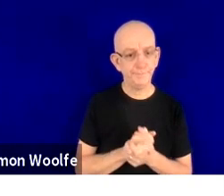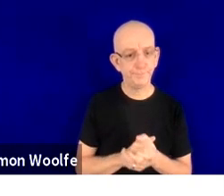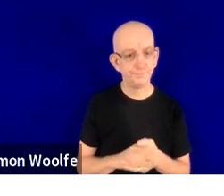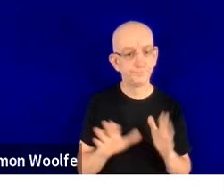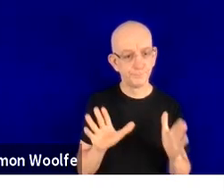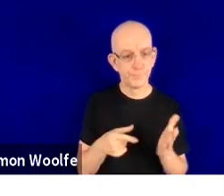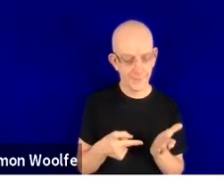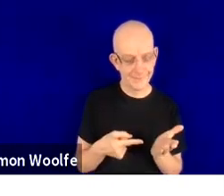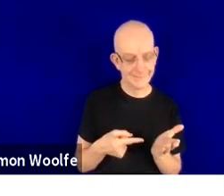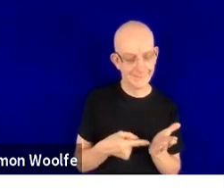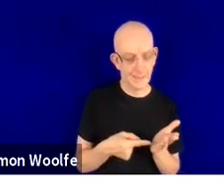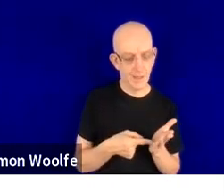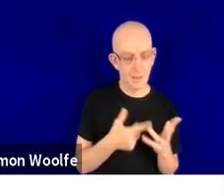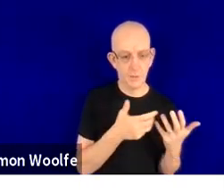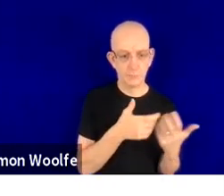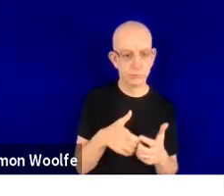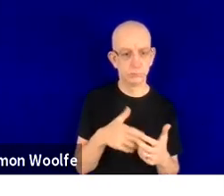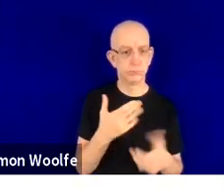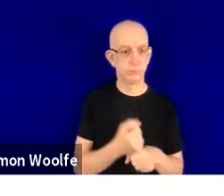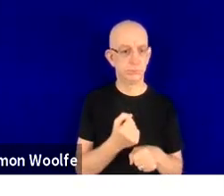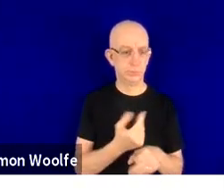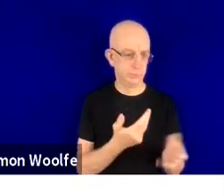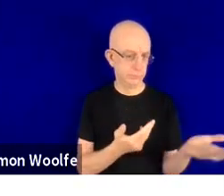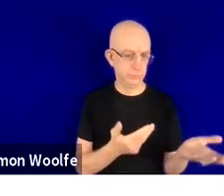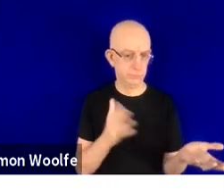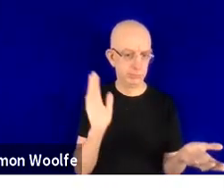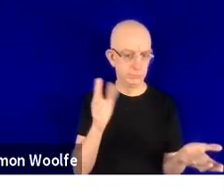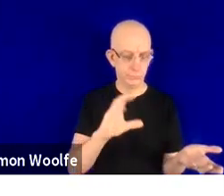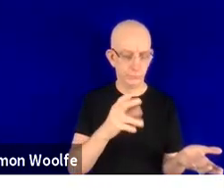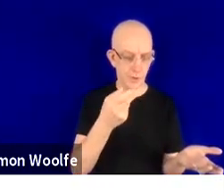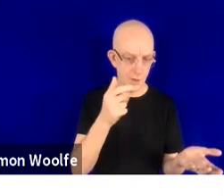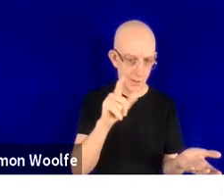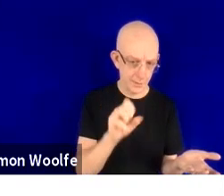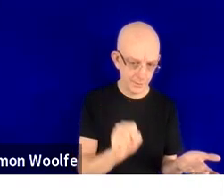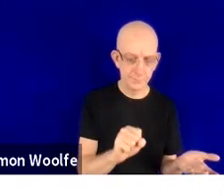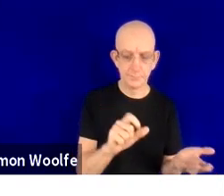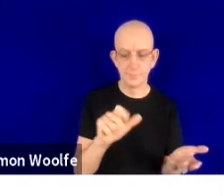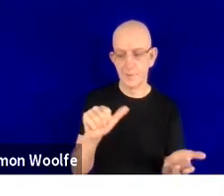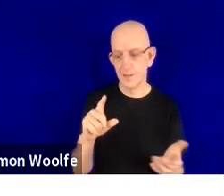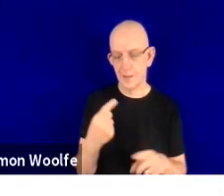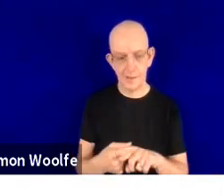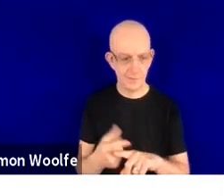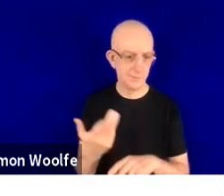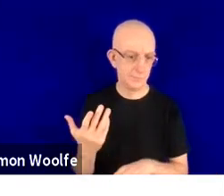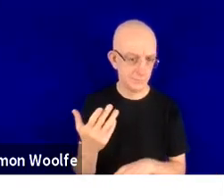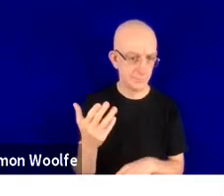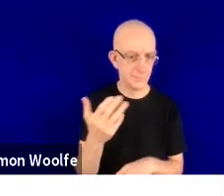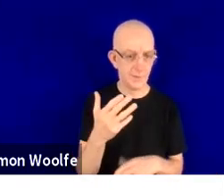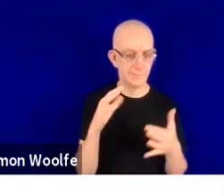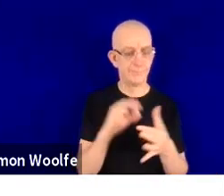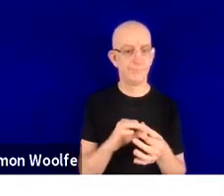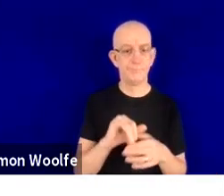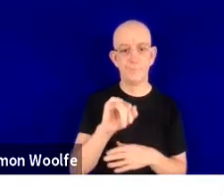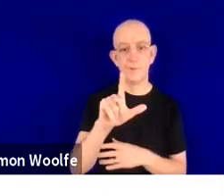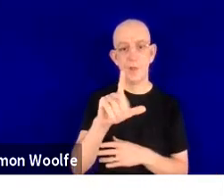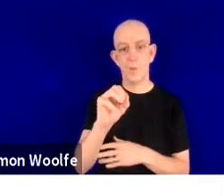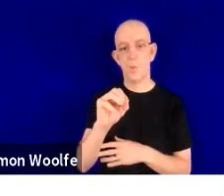in the UNPRPD finance program, I wanted to share with you some perspective on what is currently happening at global level